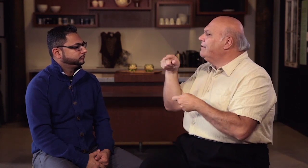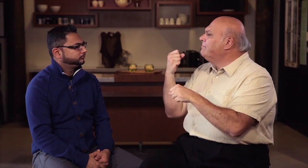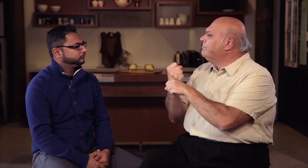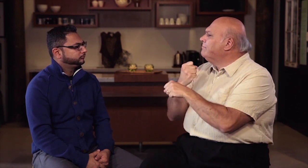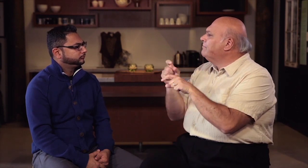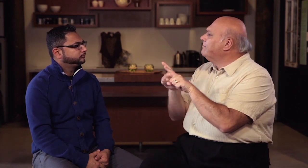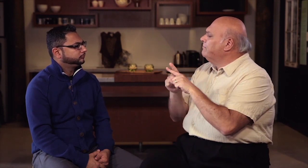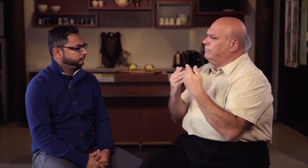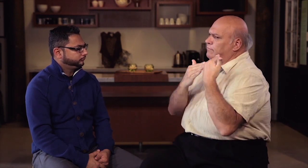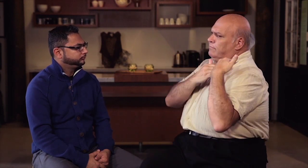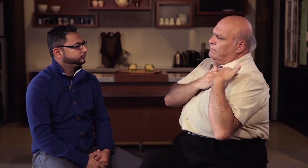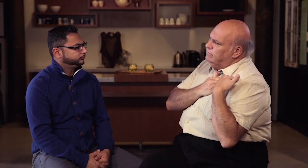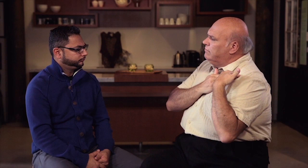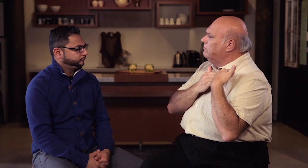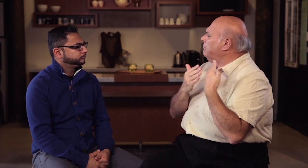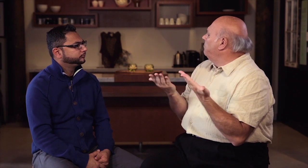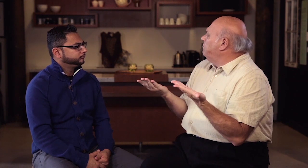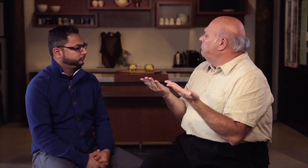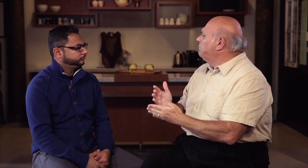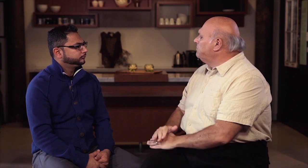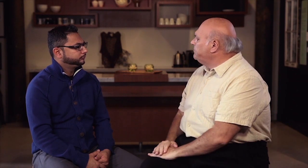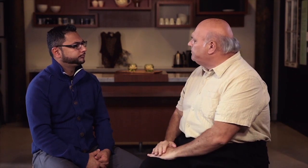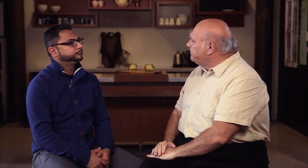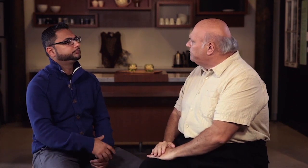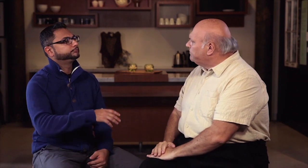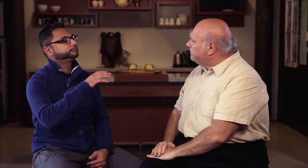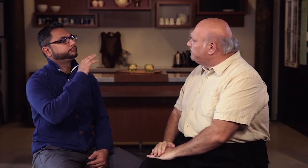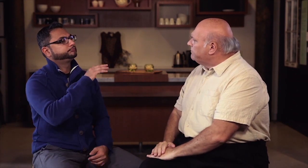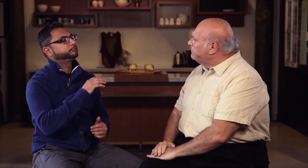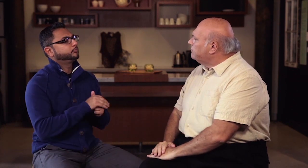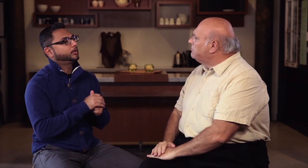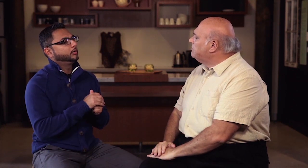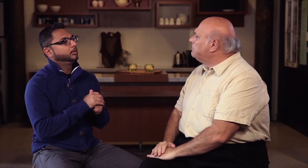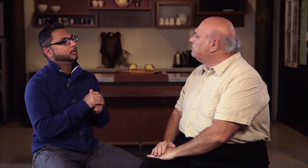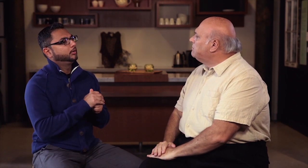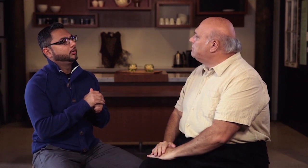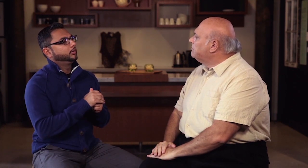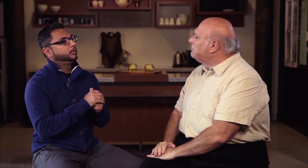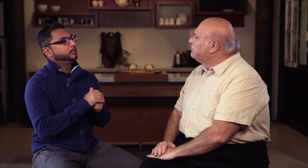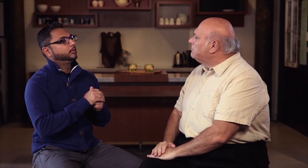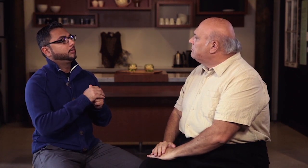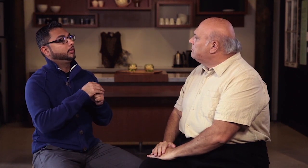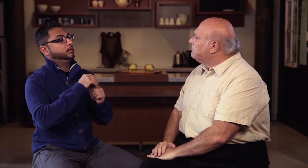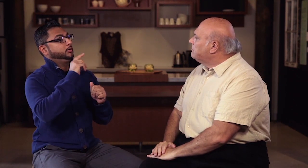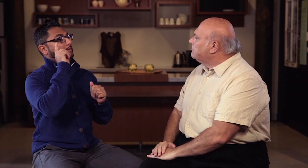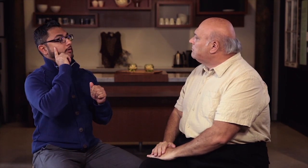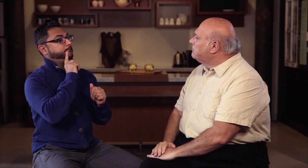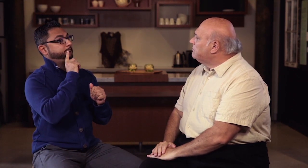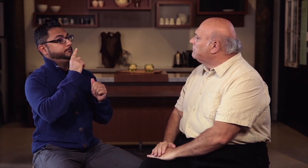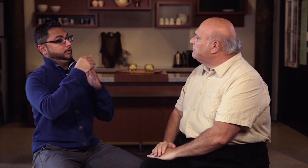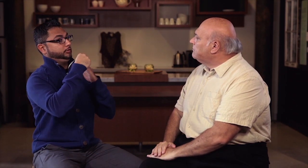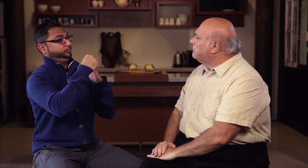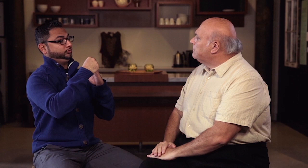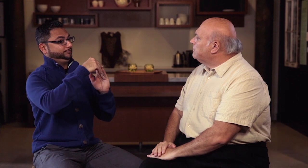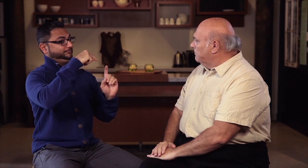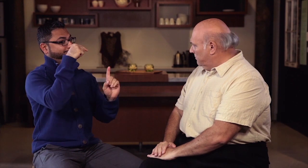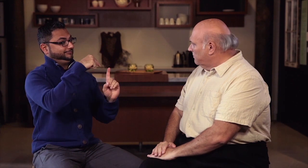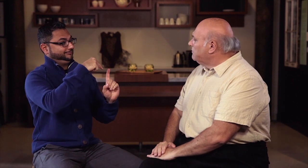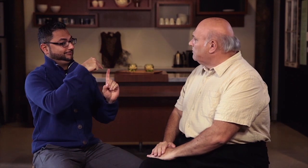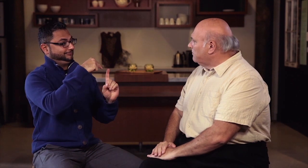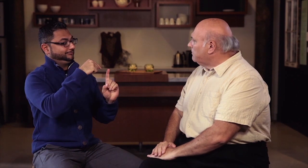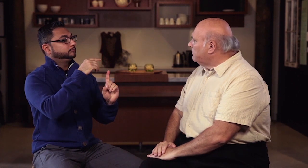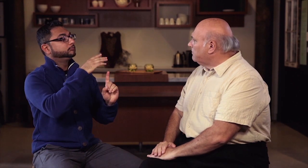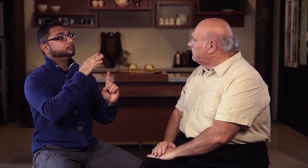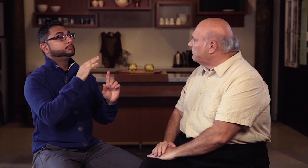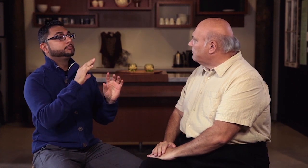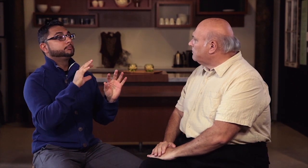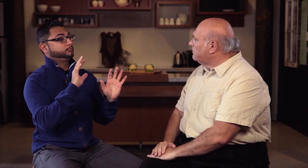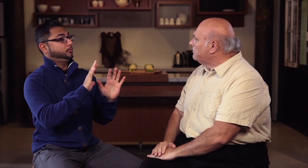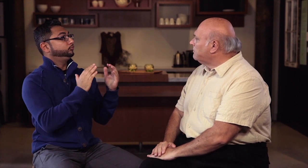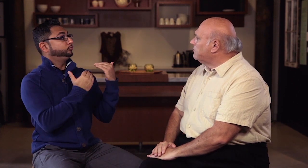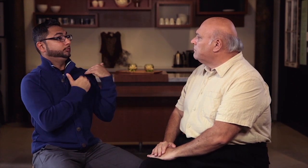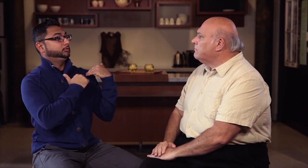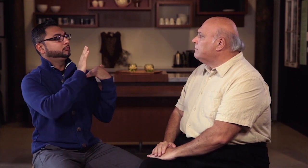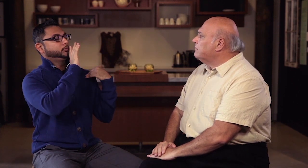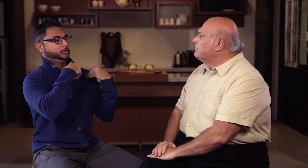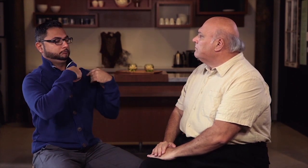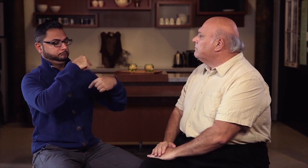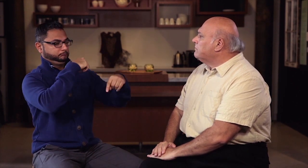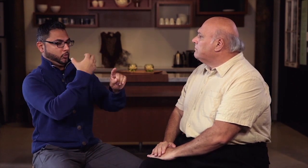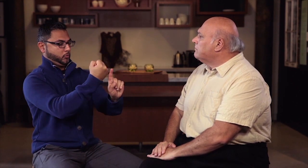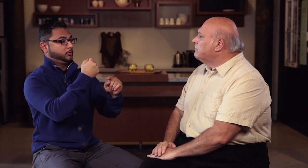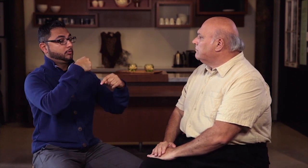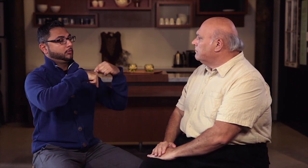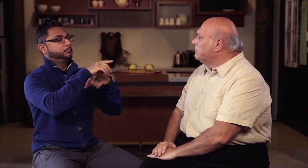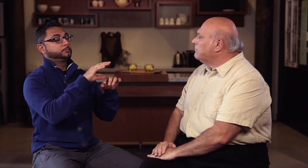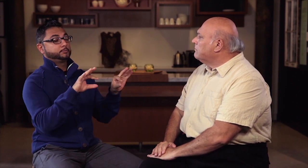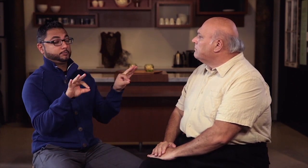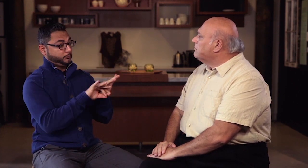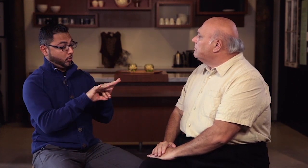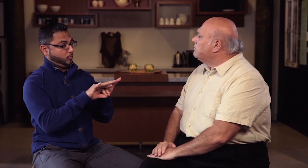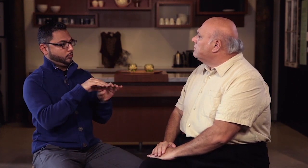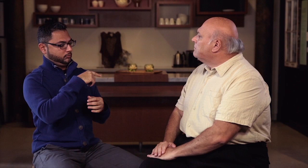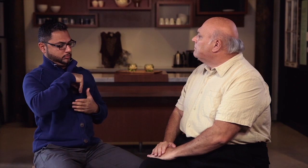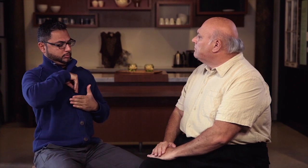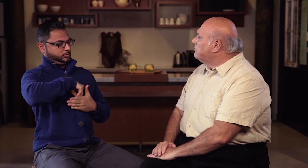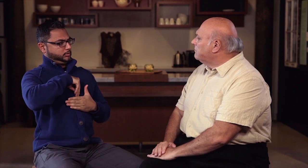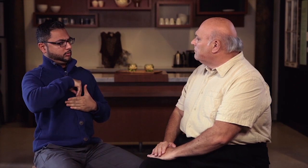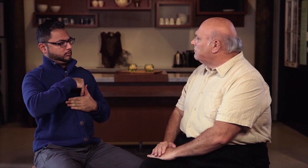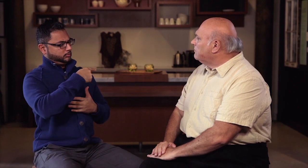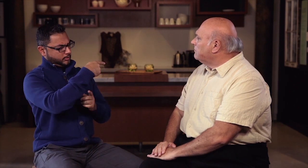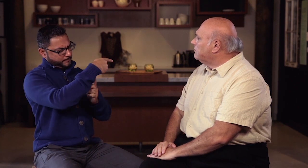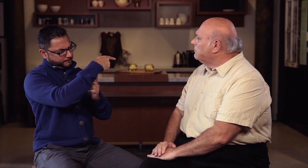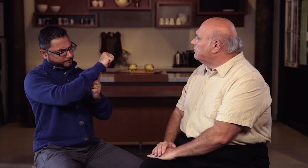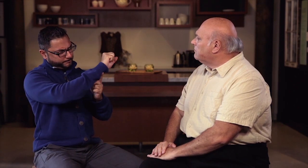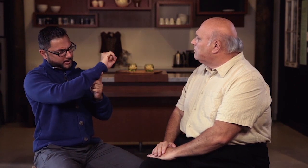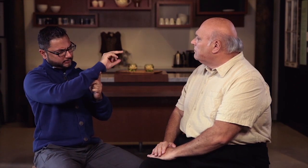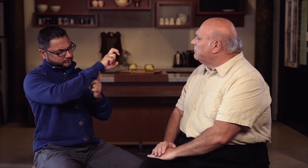would this person be in charge of? Before I go on, I must emphasize that the person must have passion